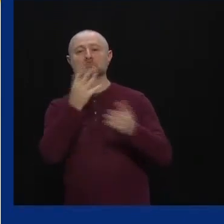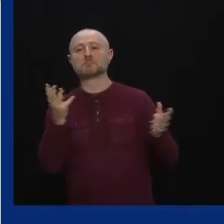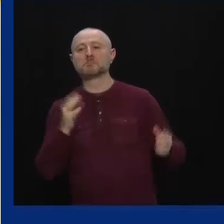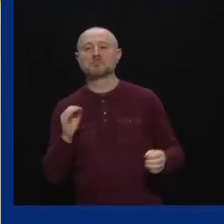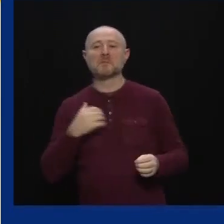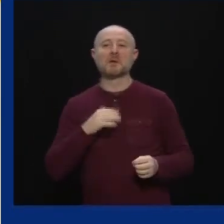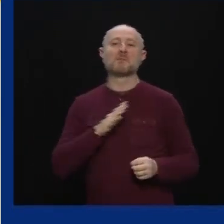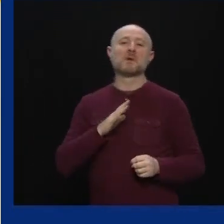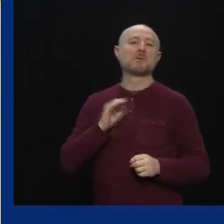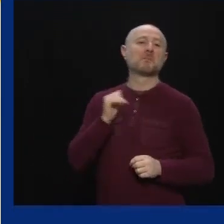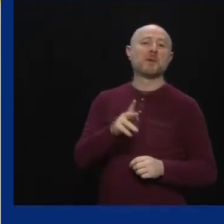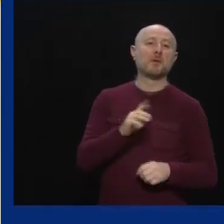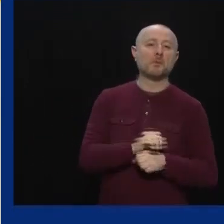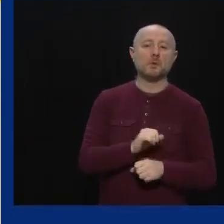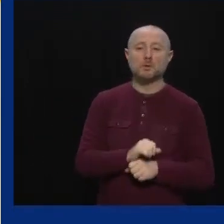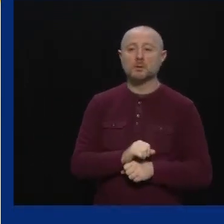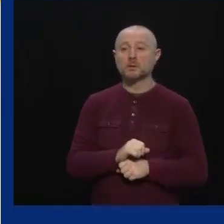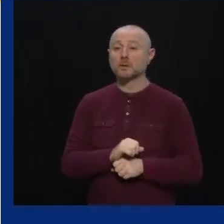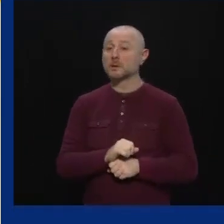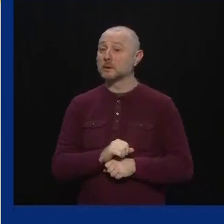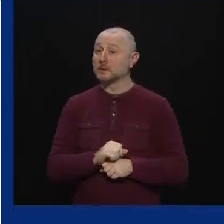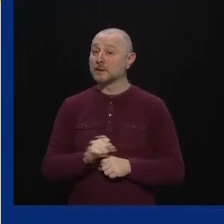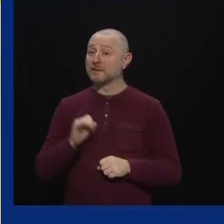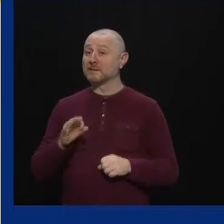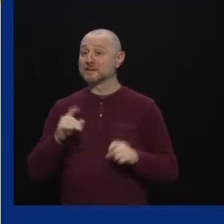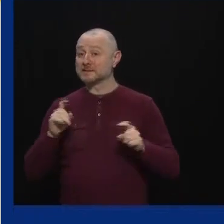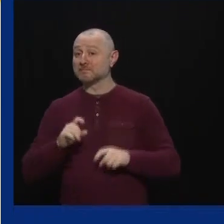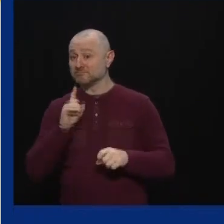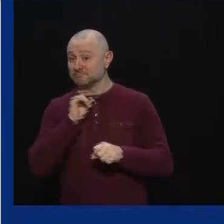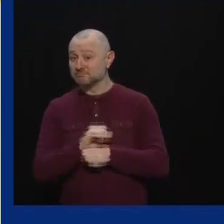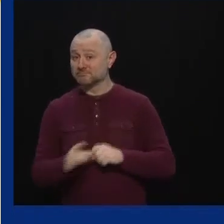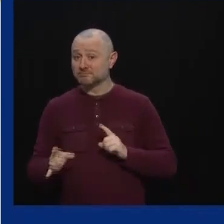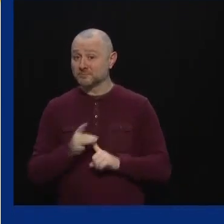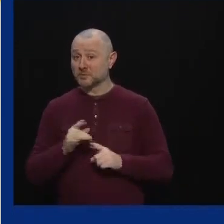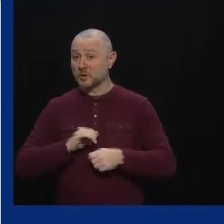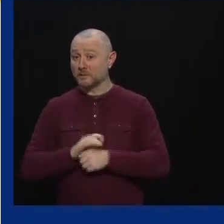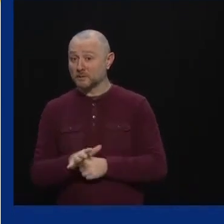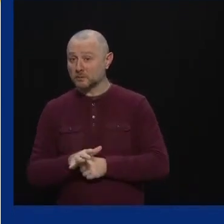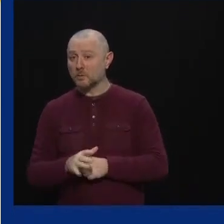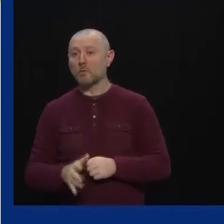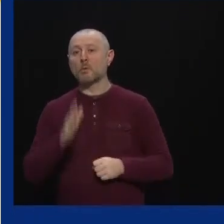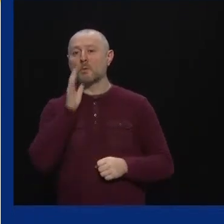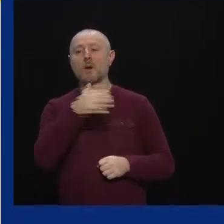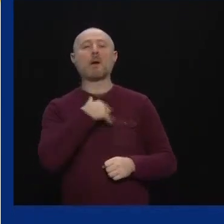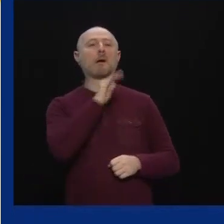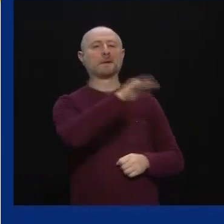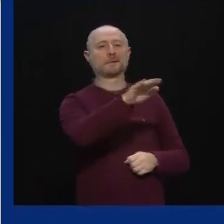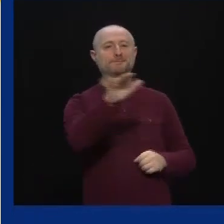PEOPLE ARE DOING HOME TESTS AND THEY TEST NEGATIVE, THEY'RE KEEPING THE INFORMATION THEMSELVES. GOING BACK TO WORK, GOING BACK